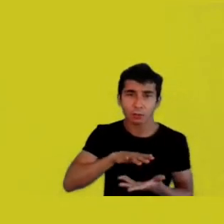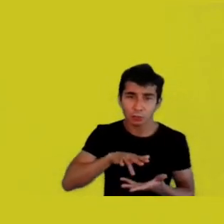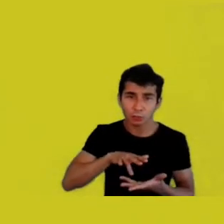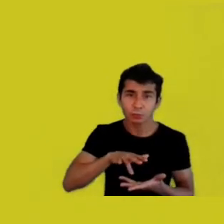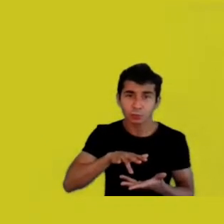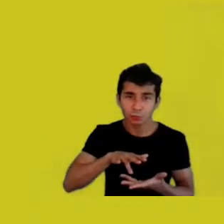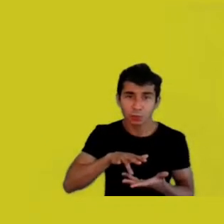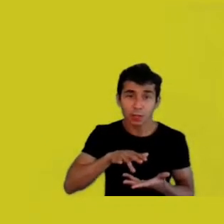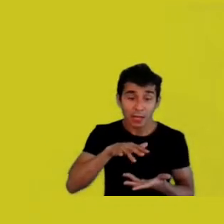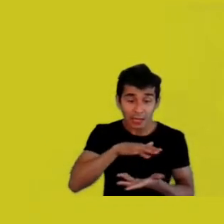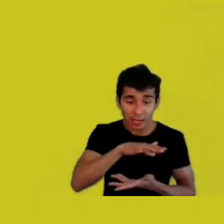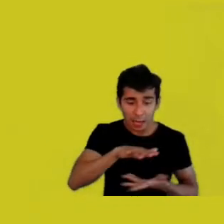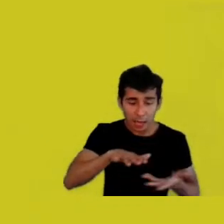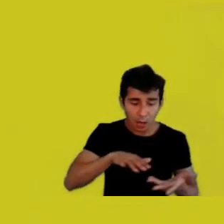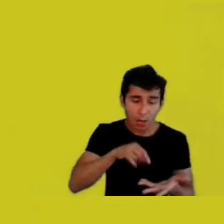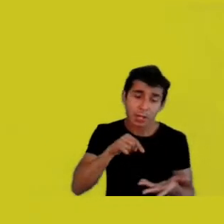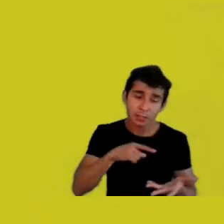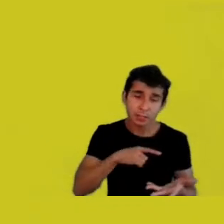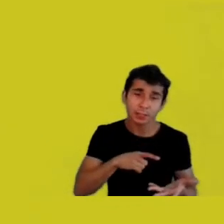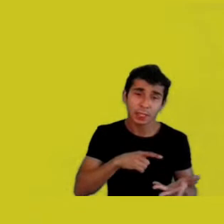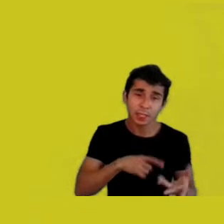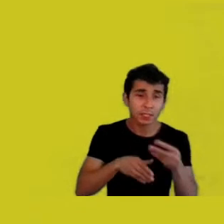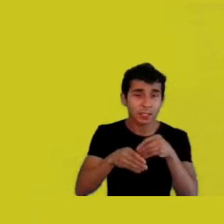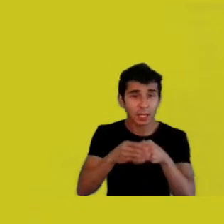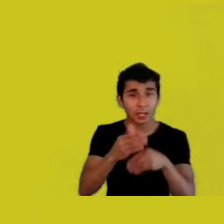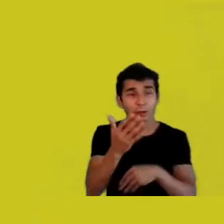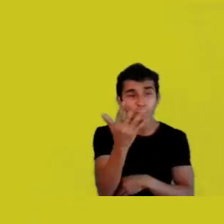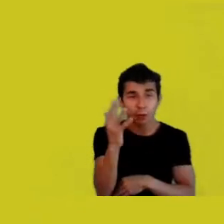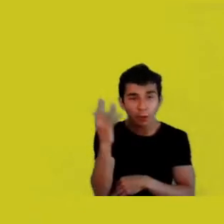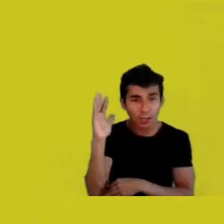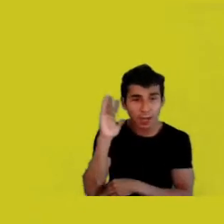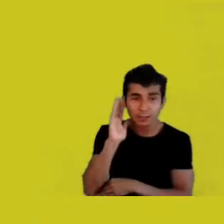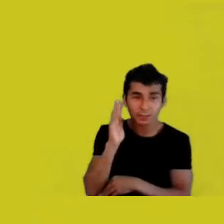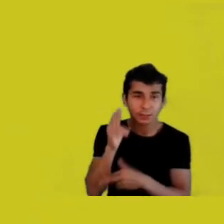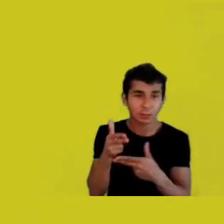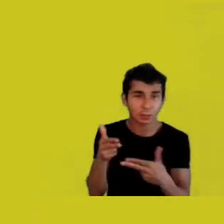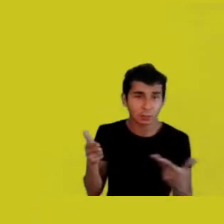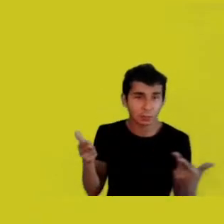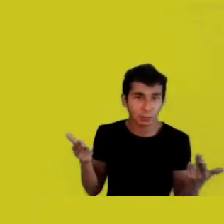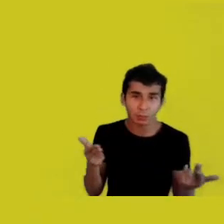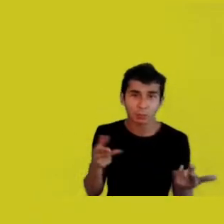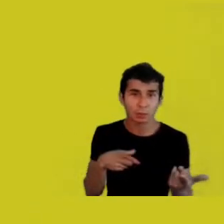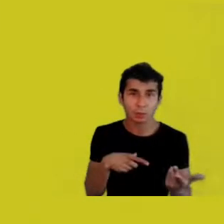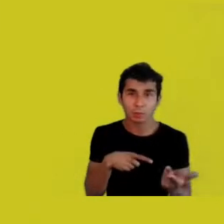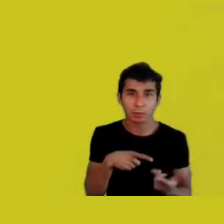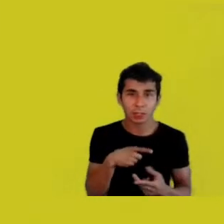The Shoma are people, they have guns, spears, fires, jaguars,